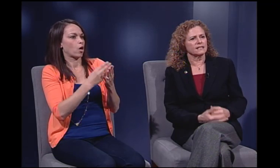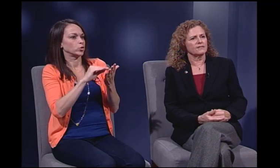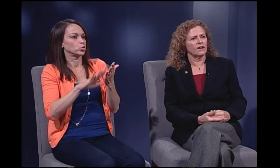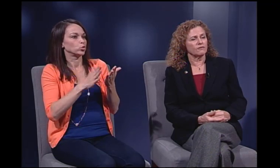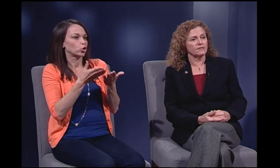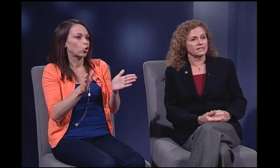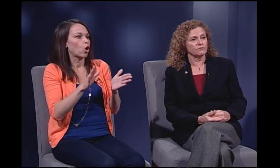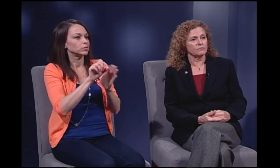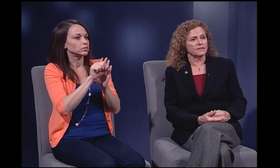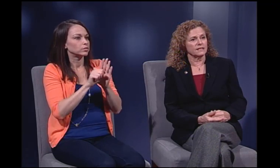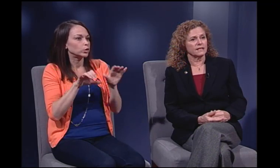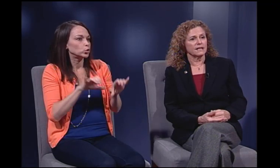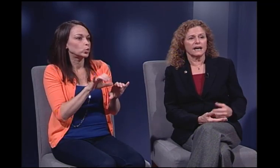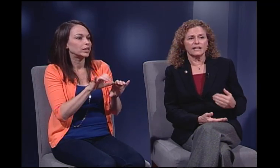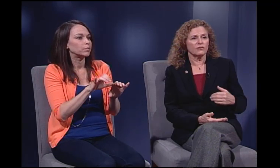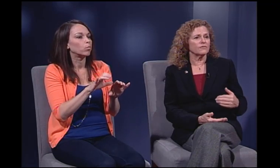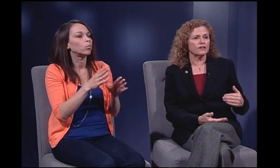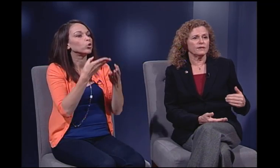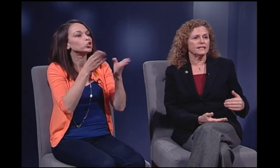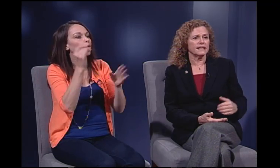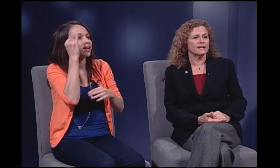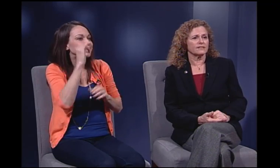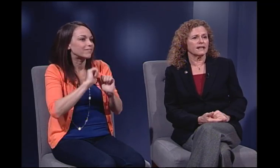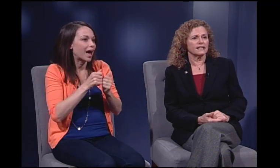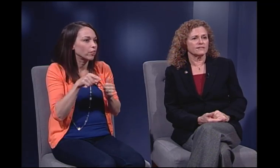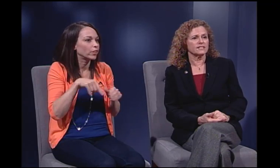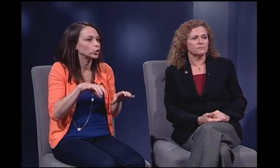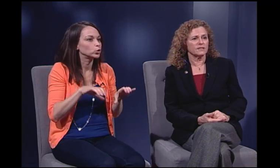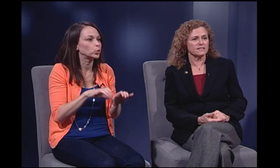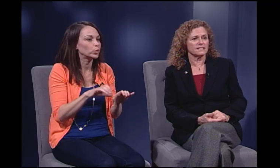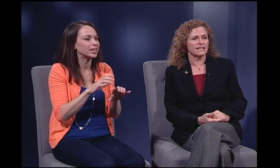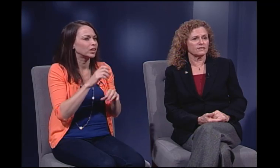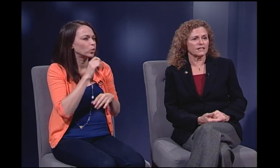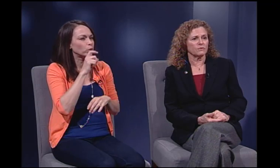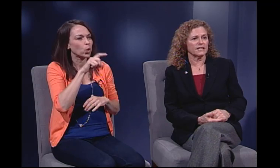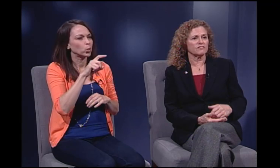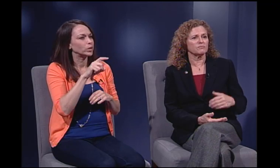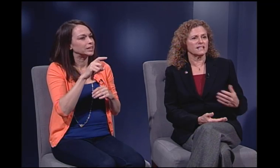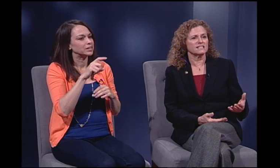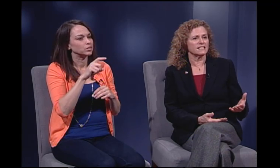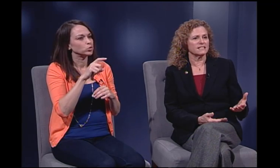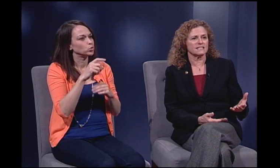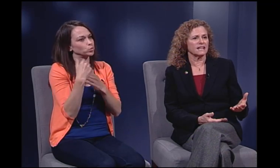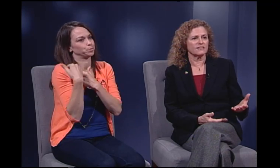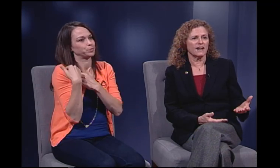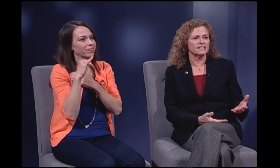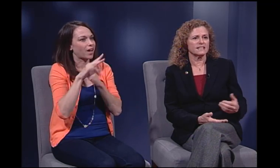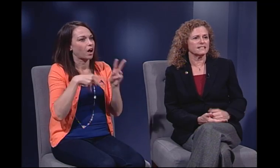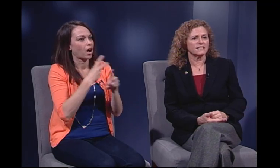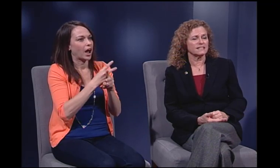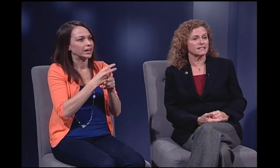of how effective we are being. I don't think we need to have the kind of expense that we have placed in this kind of high stakes testing,